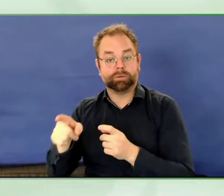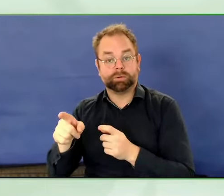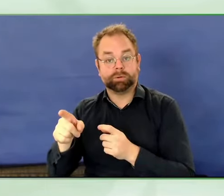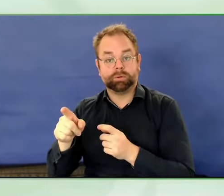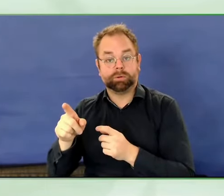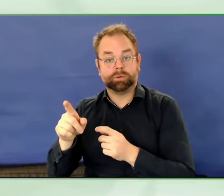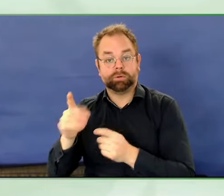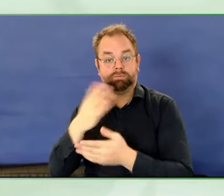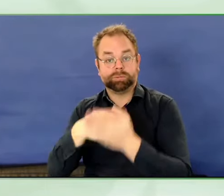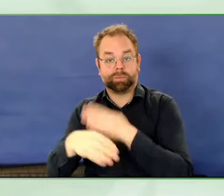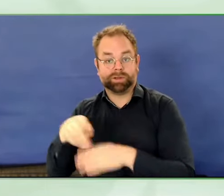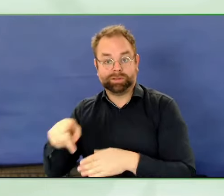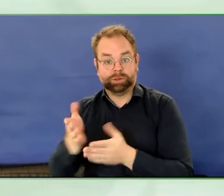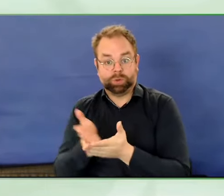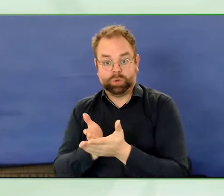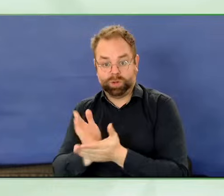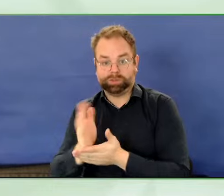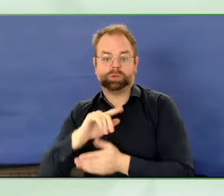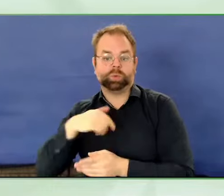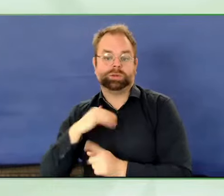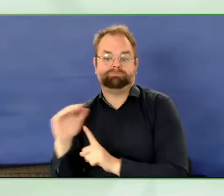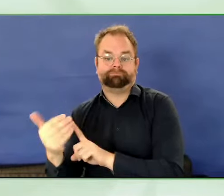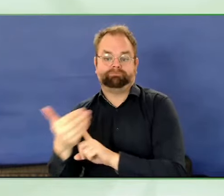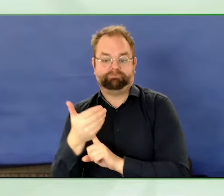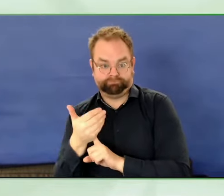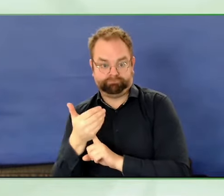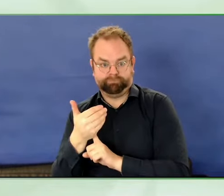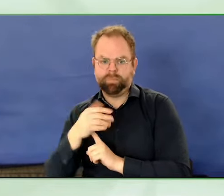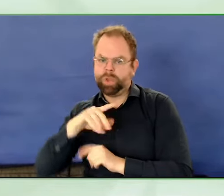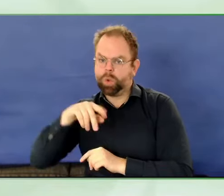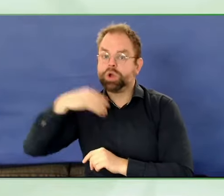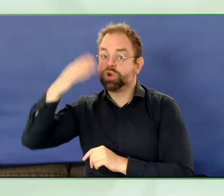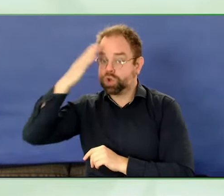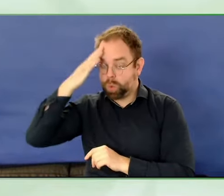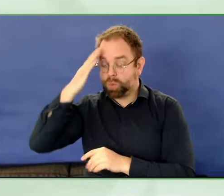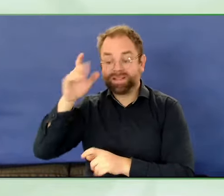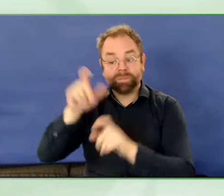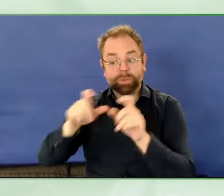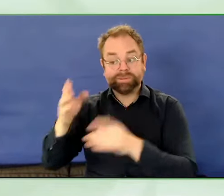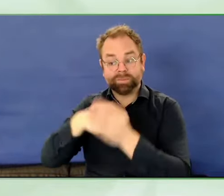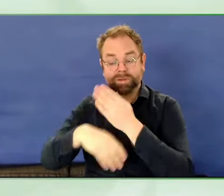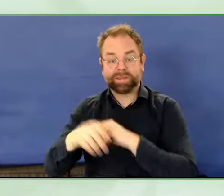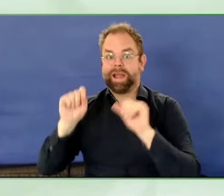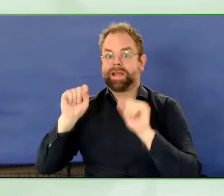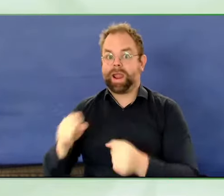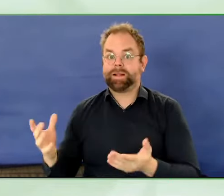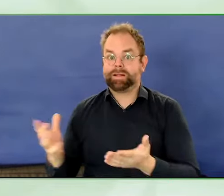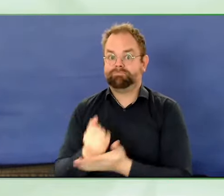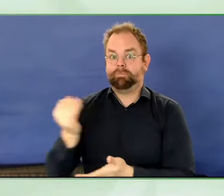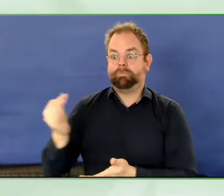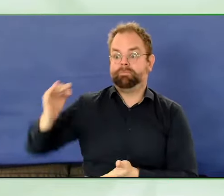Especially when you take decision-making systems using AI, the statistical reasoning just throws